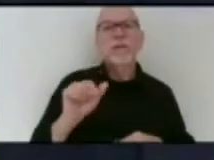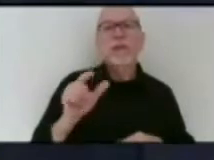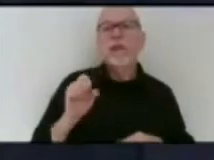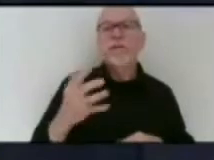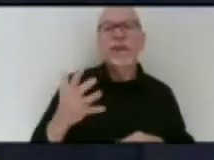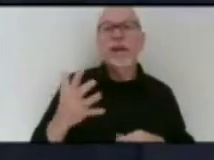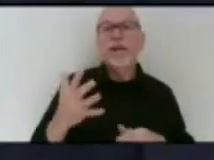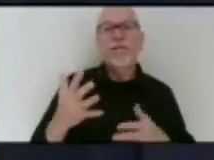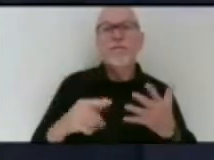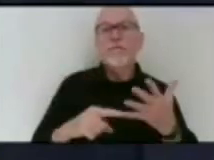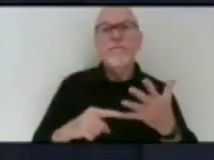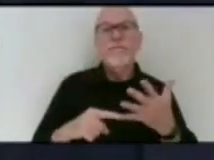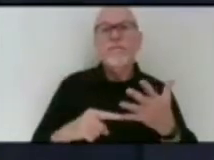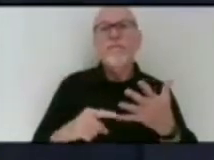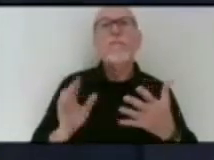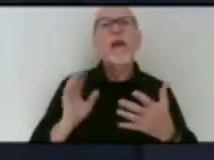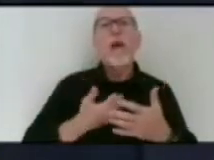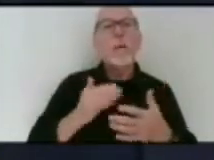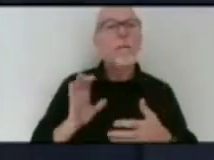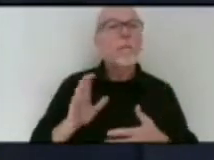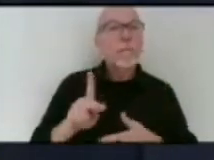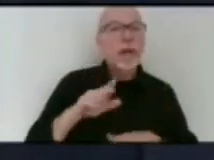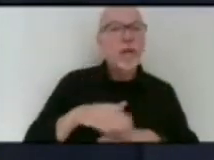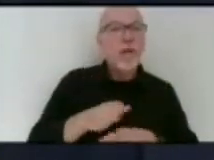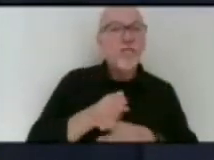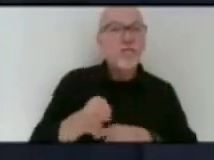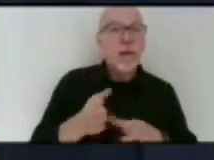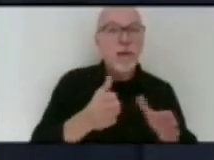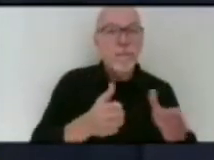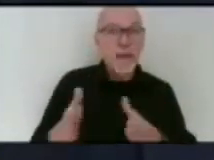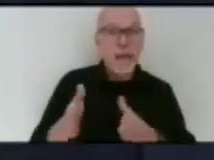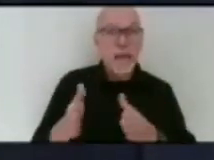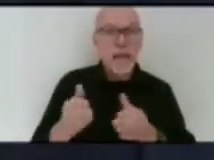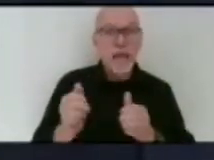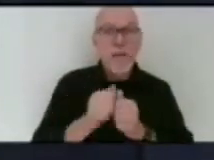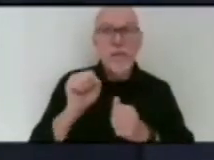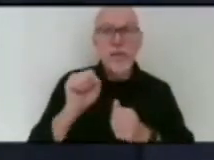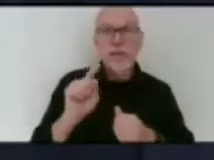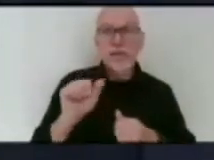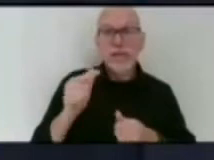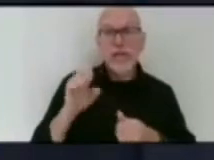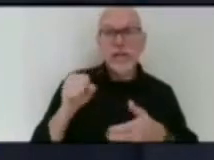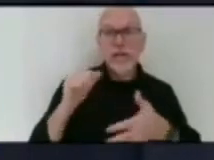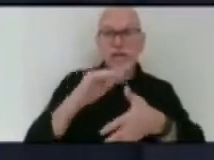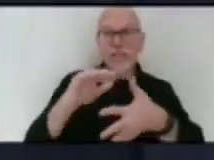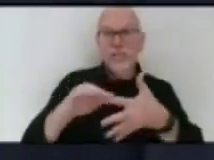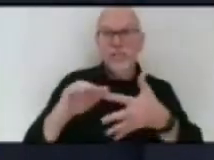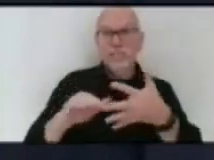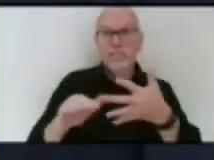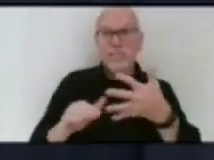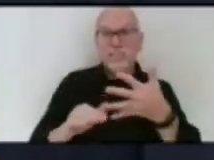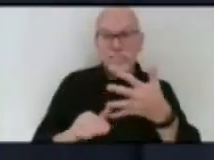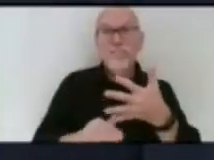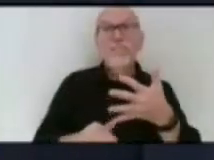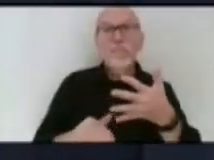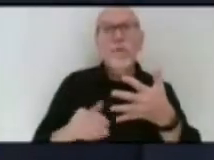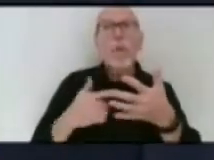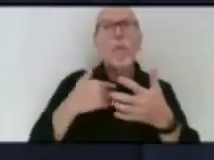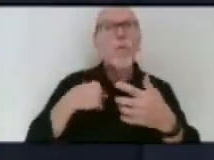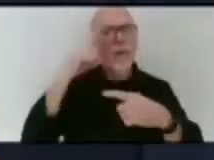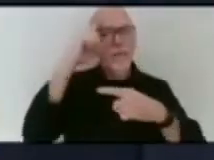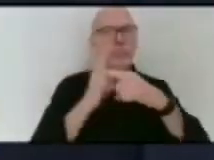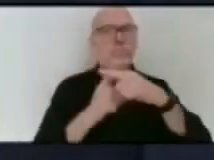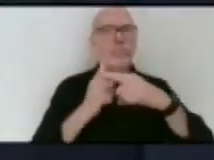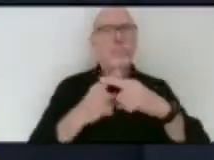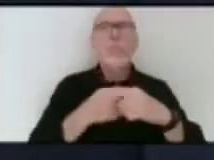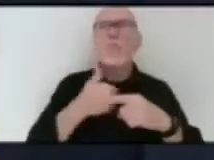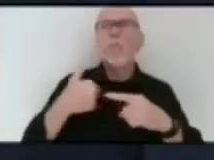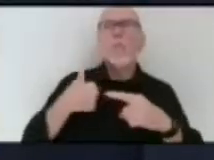The back on track plan with stages was for sure hopeful for us to help regain